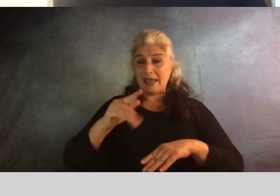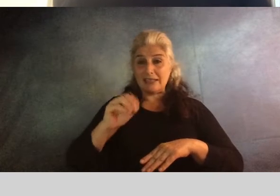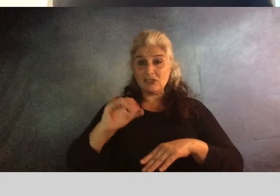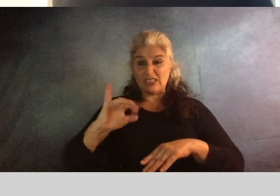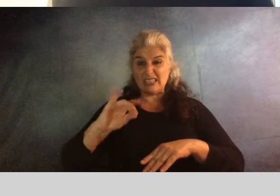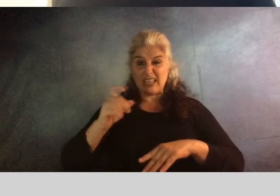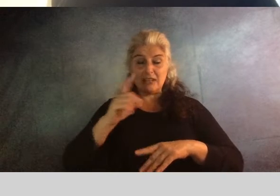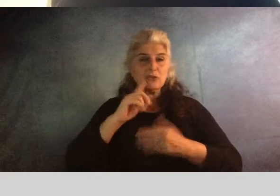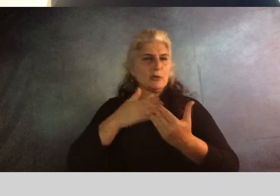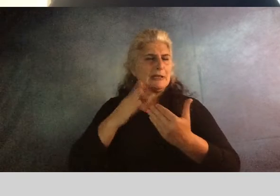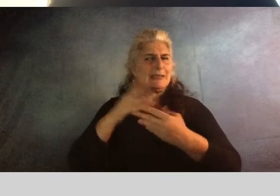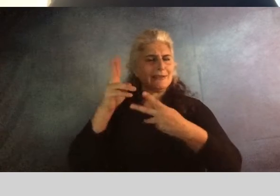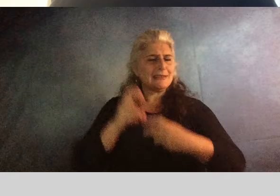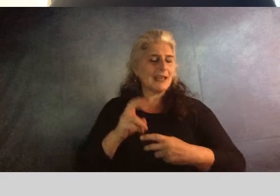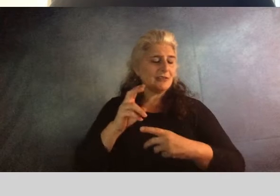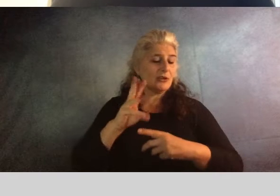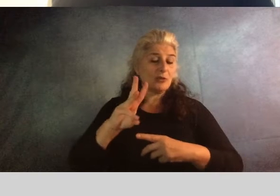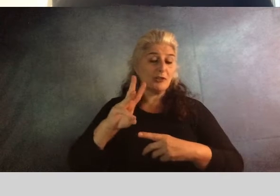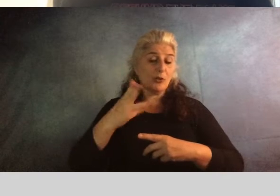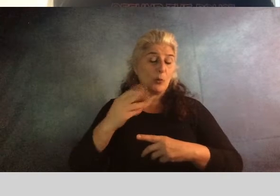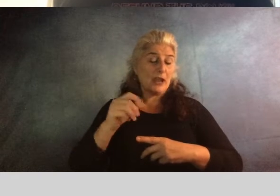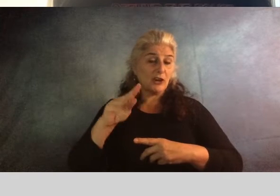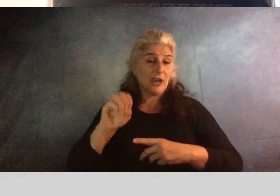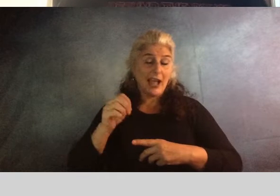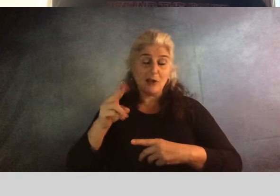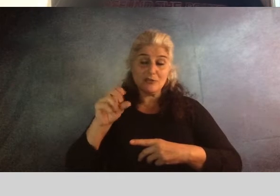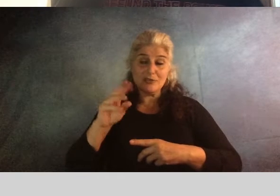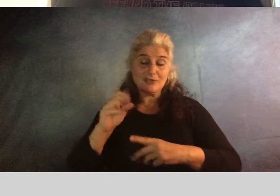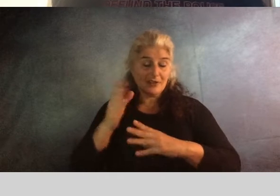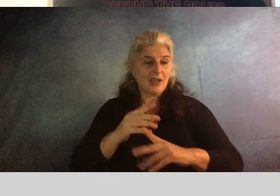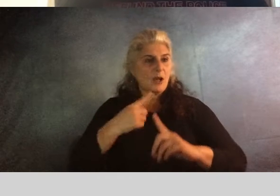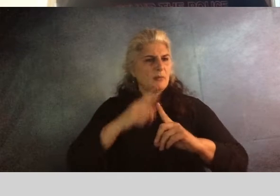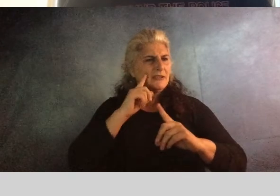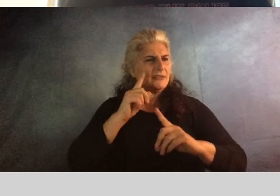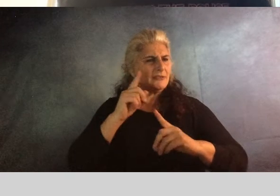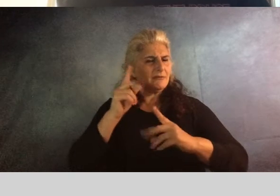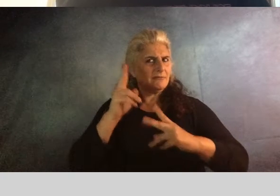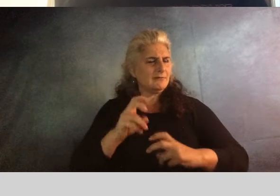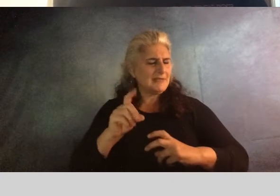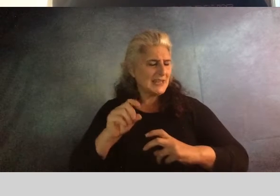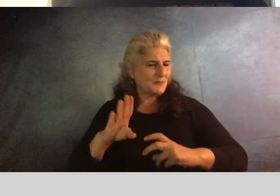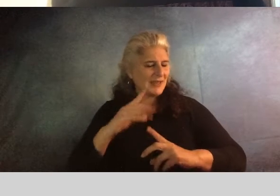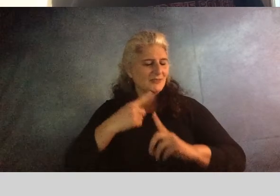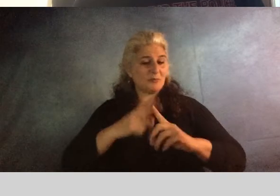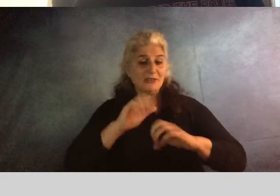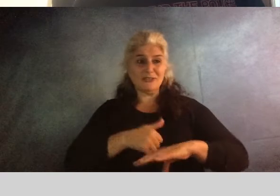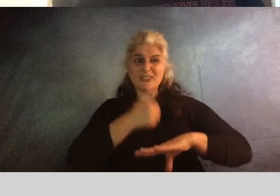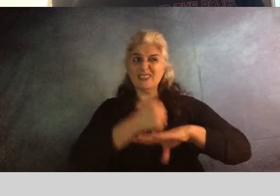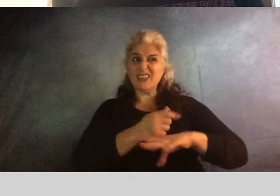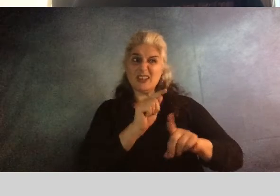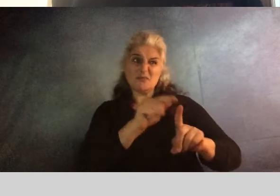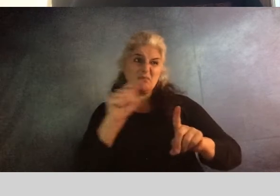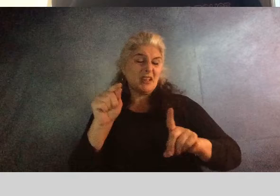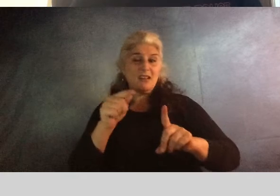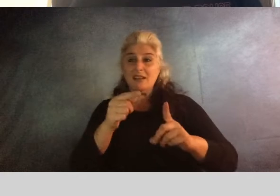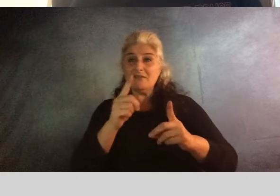the Warehouse codebase and bring up a fully-containerized environment using nothing more than a git clone and a couple of make commands.